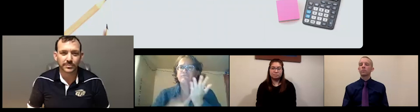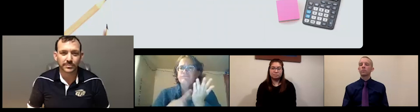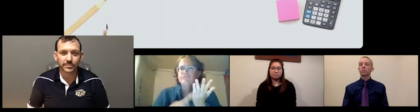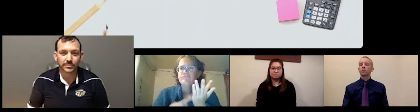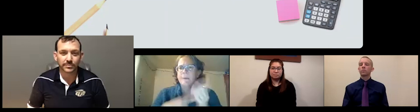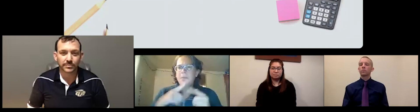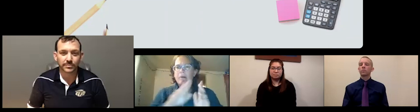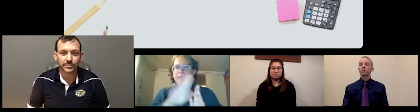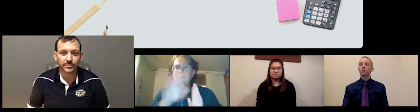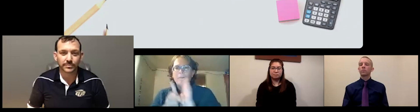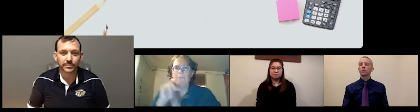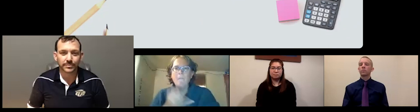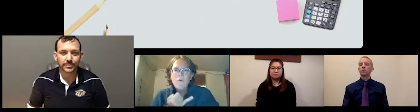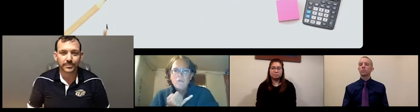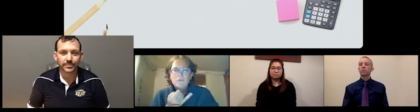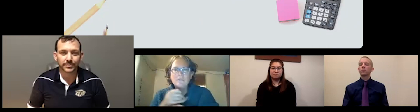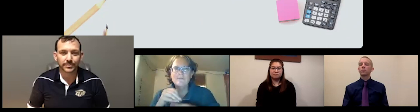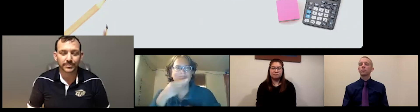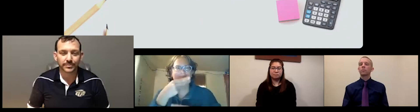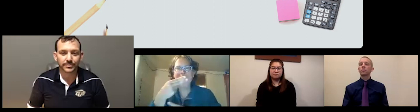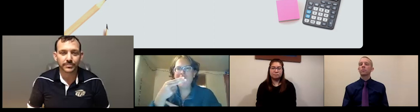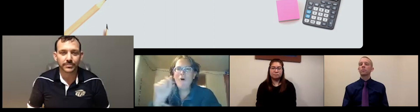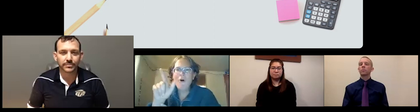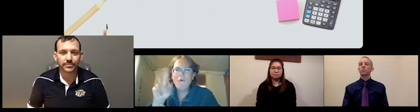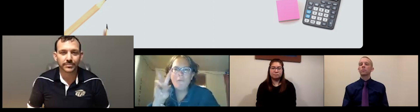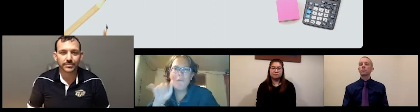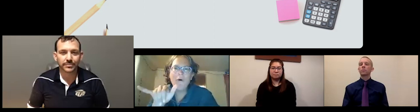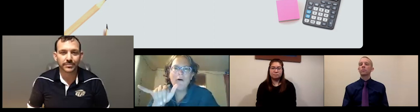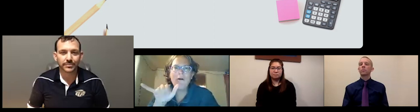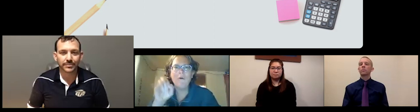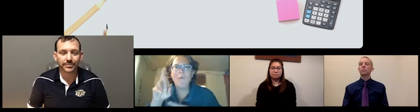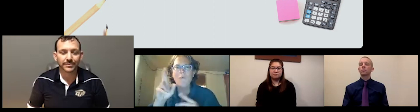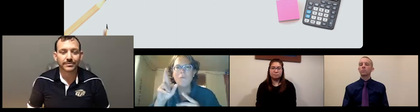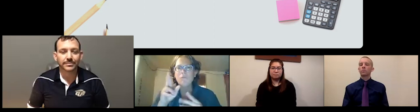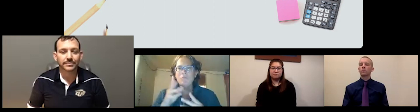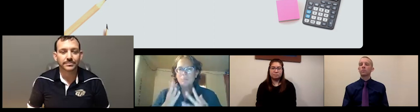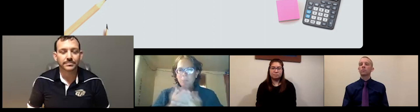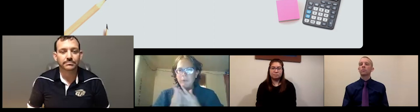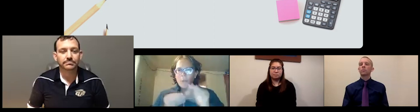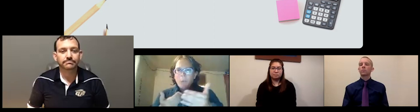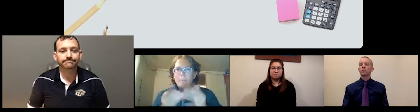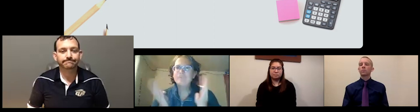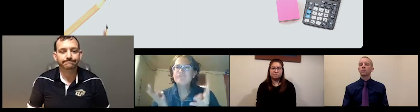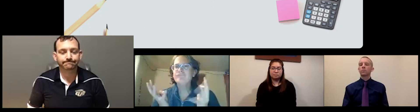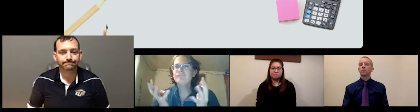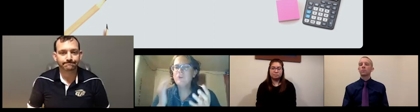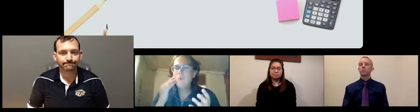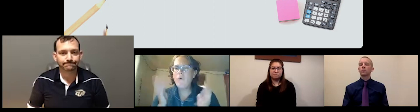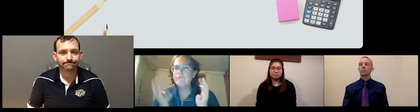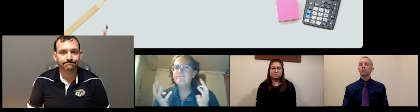in the hallway or in the break room and they chat about it.